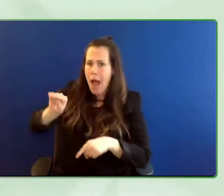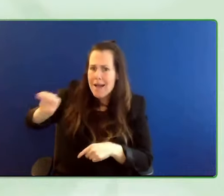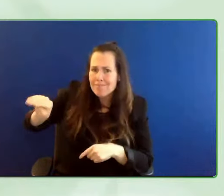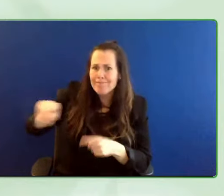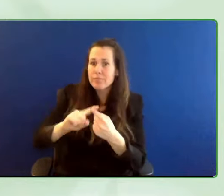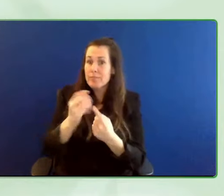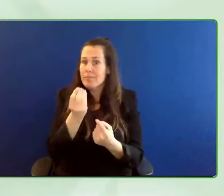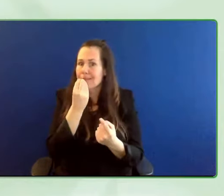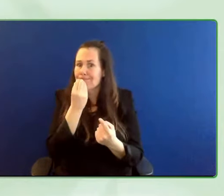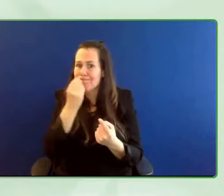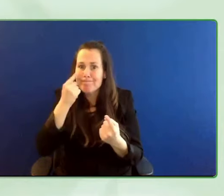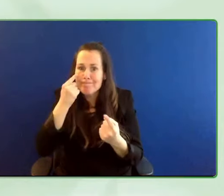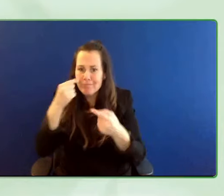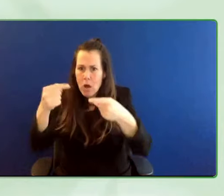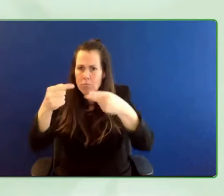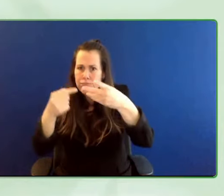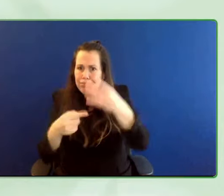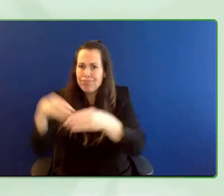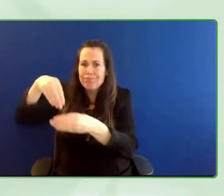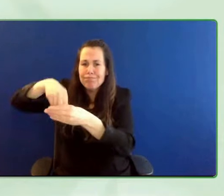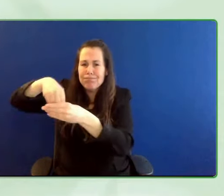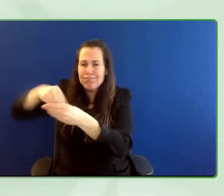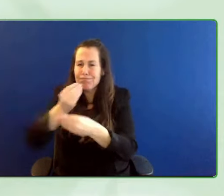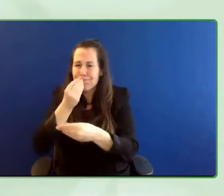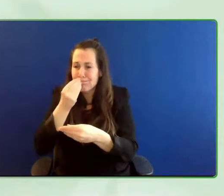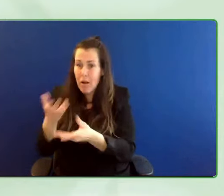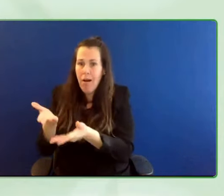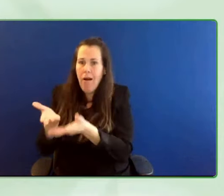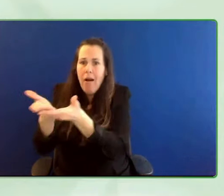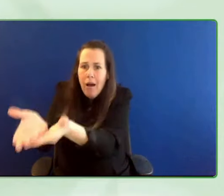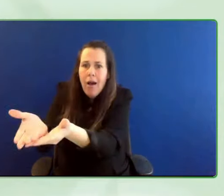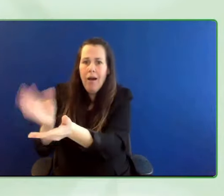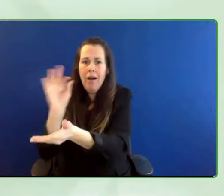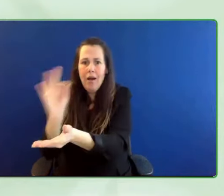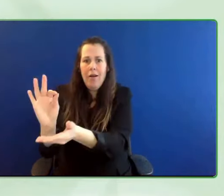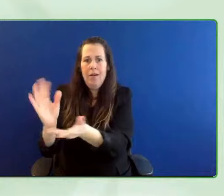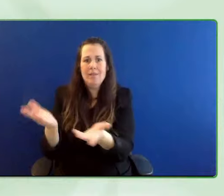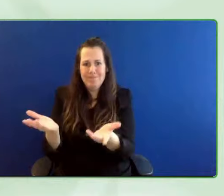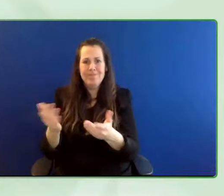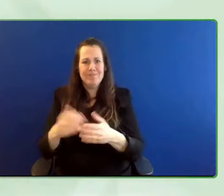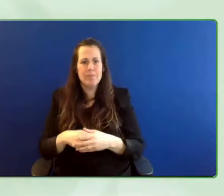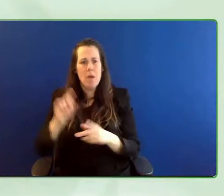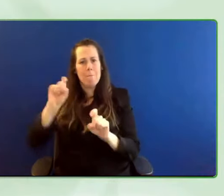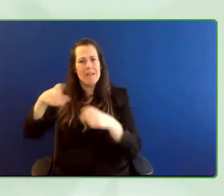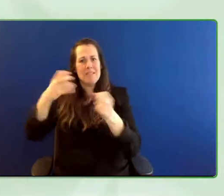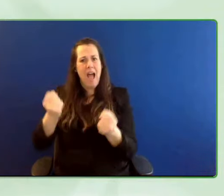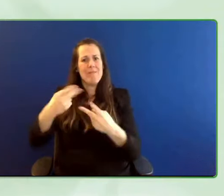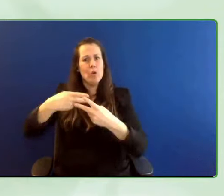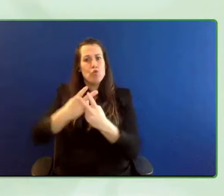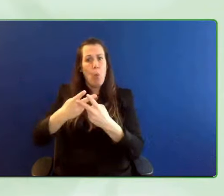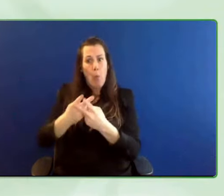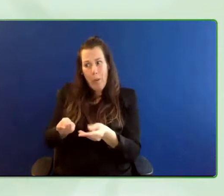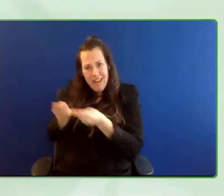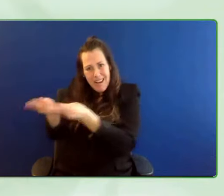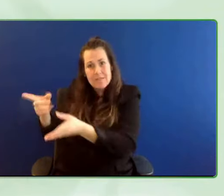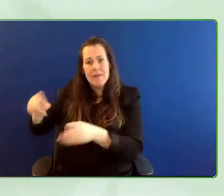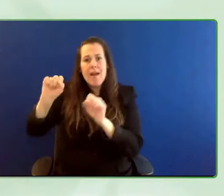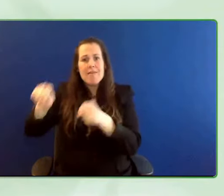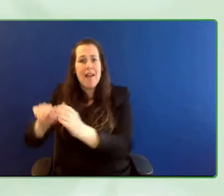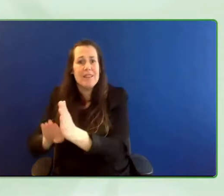This partnership has become a shining best practice and we are so excited to do more